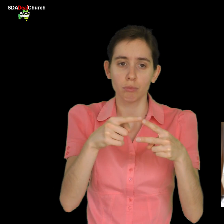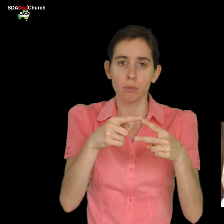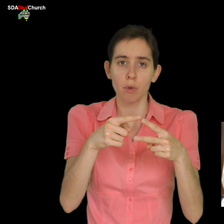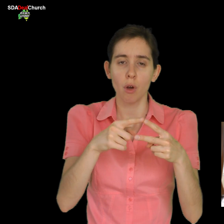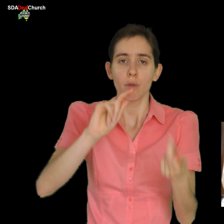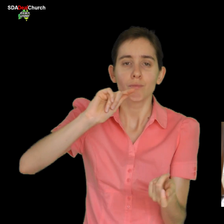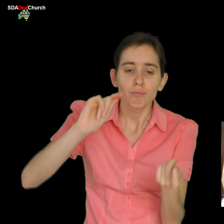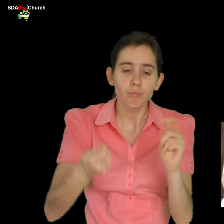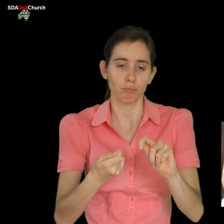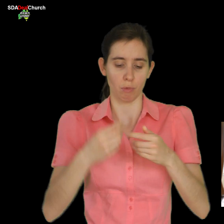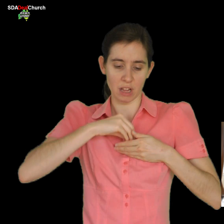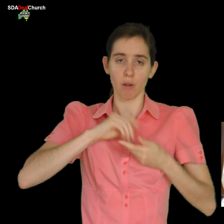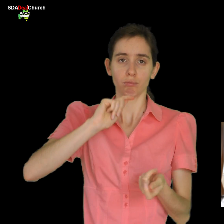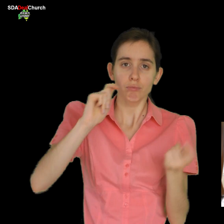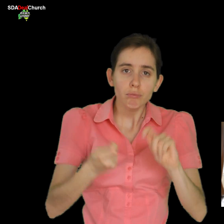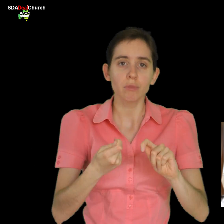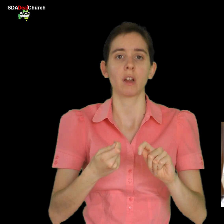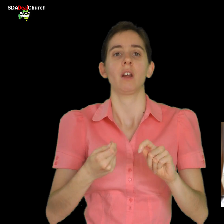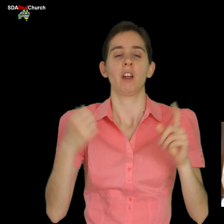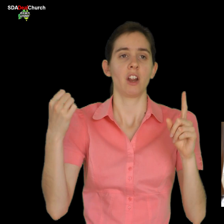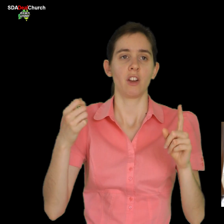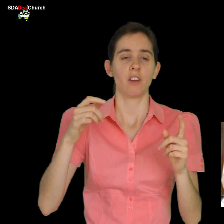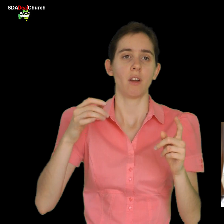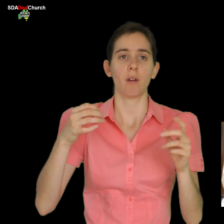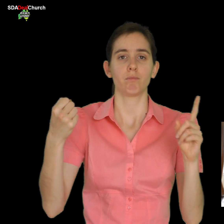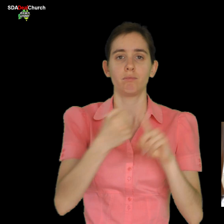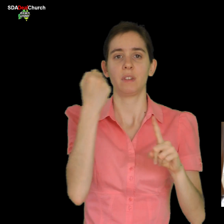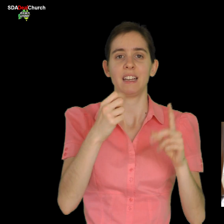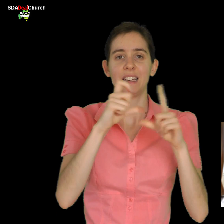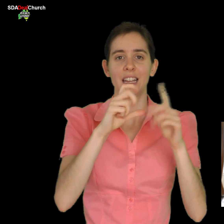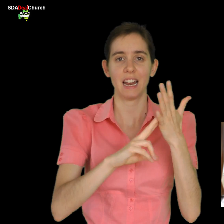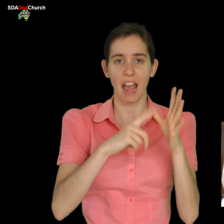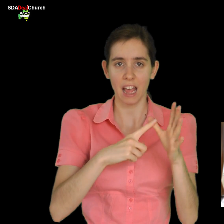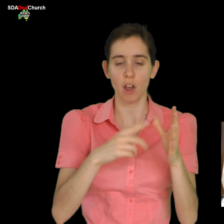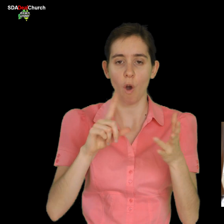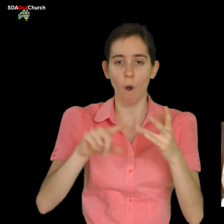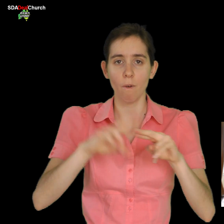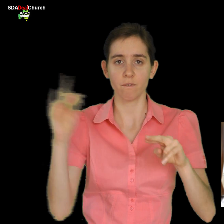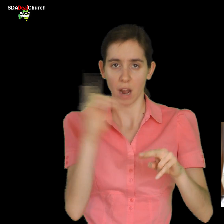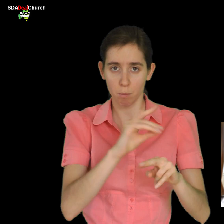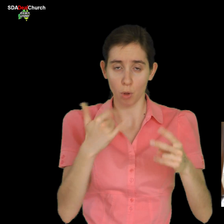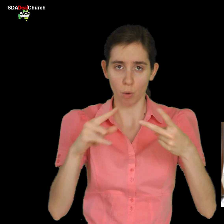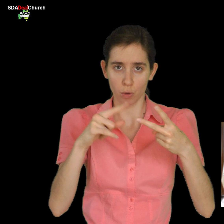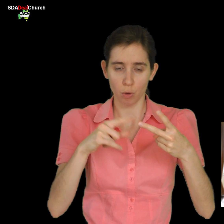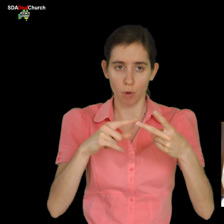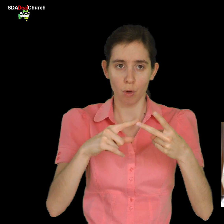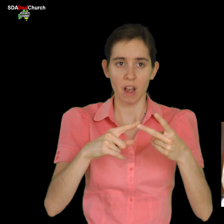1. Mutations altering the DNA of the organism; or 2. parts of the DNA code being switched on